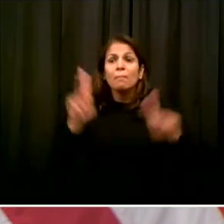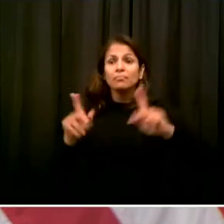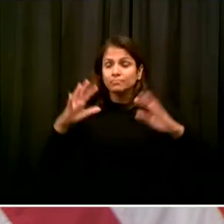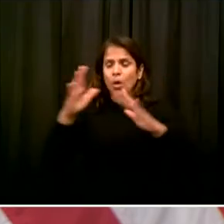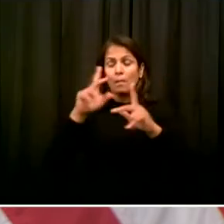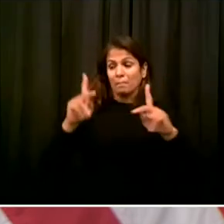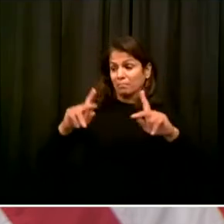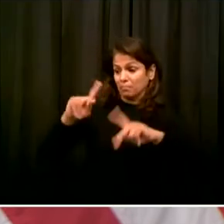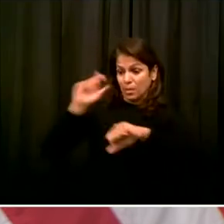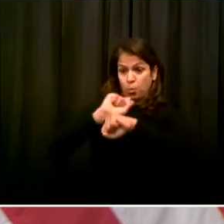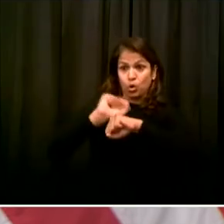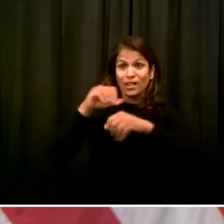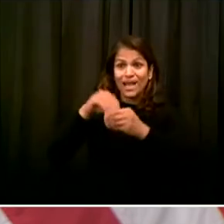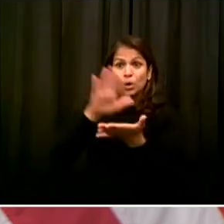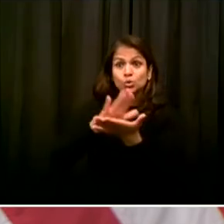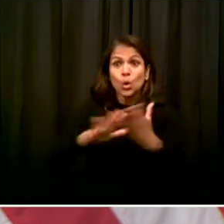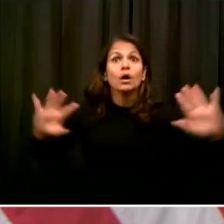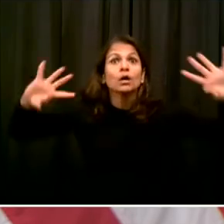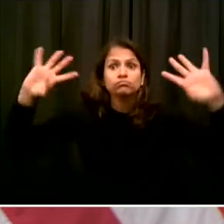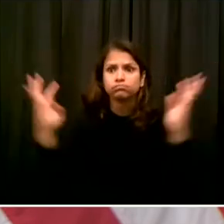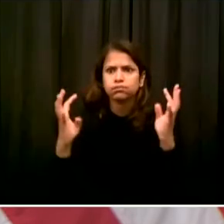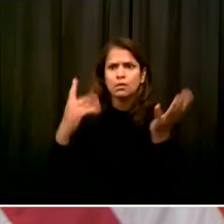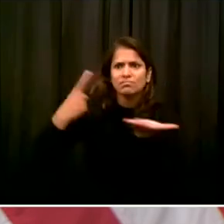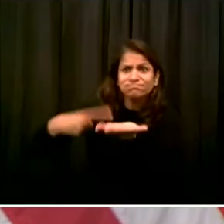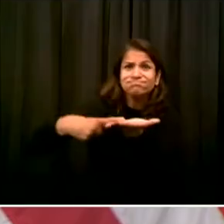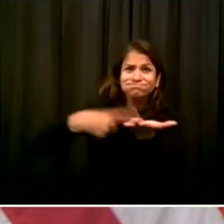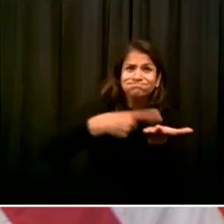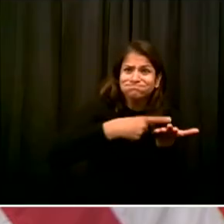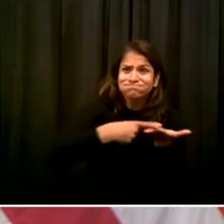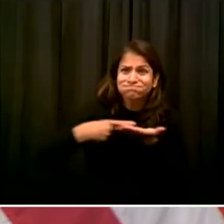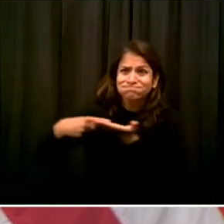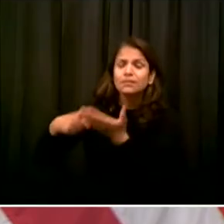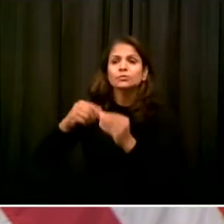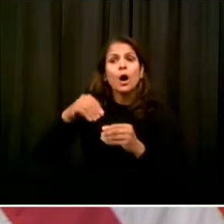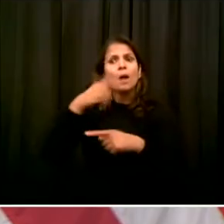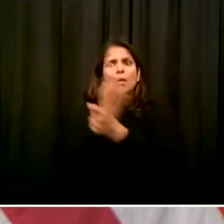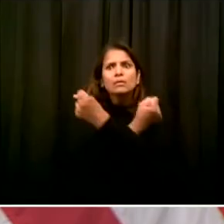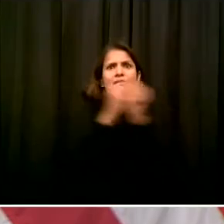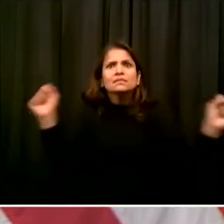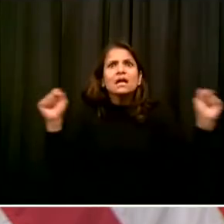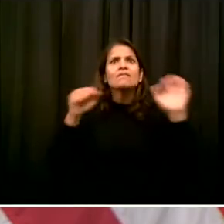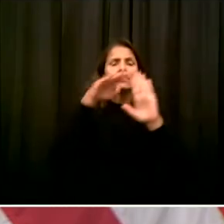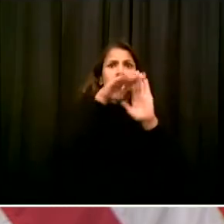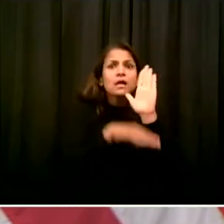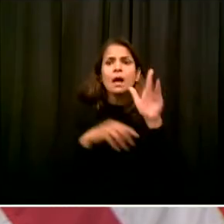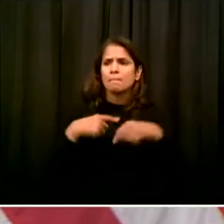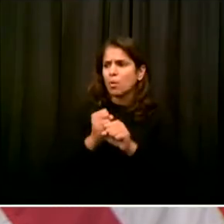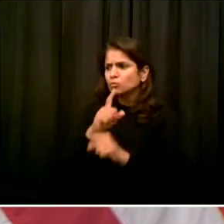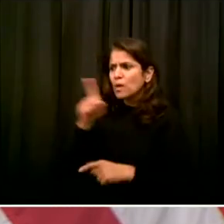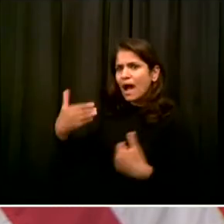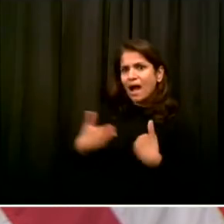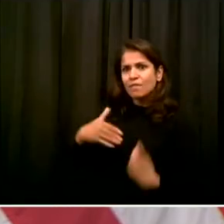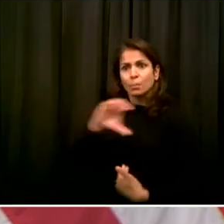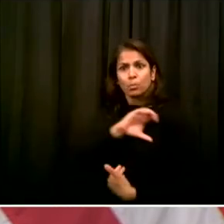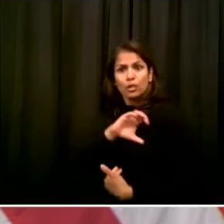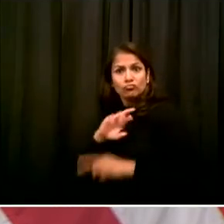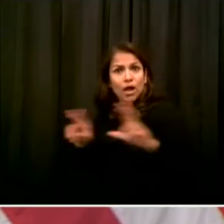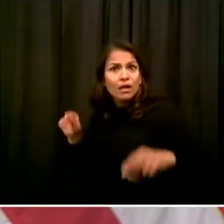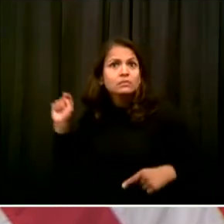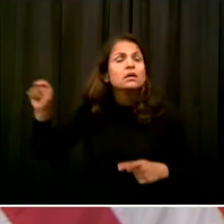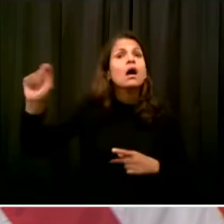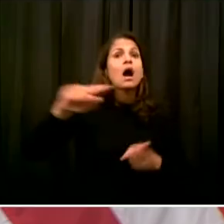ON DECK APPROACH TO ERVIWEING